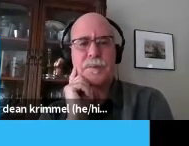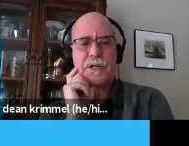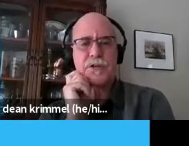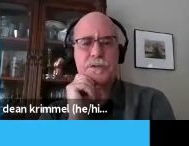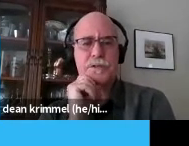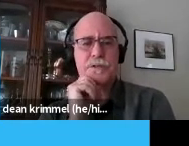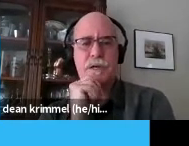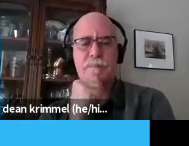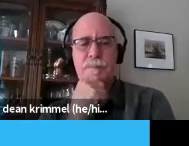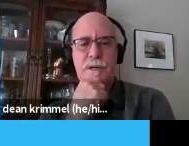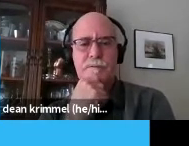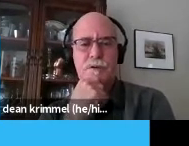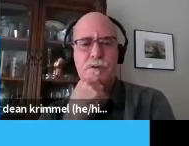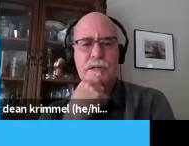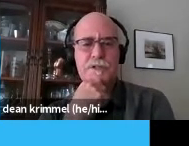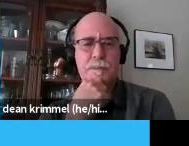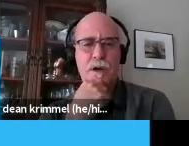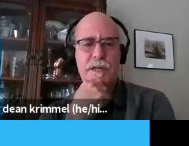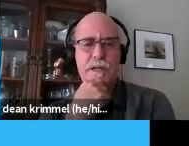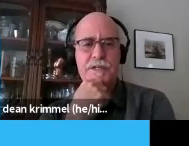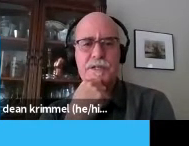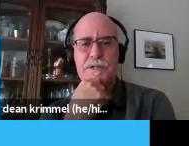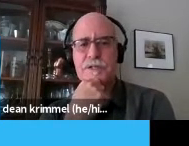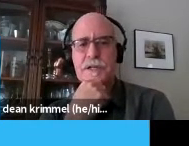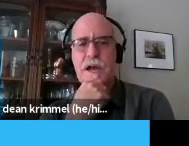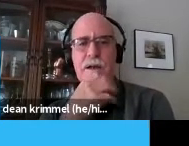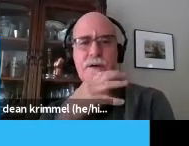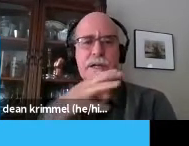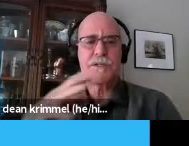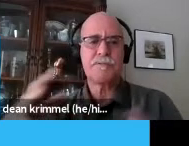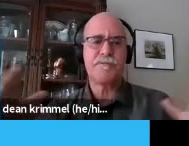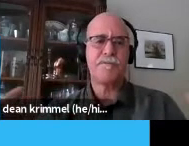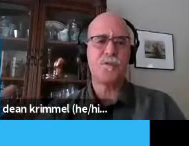This is a view of Lexington Market in 1869.